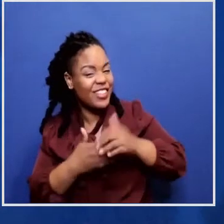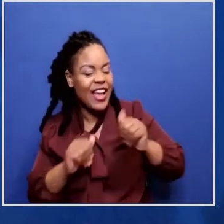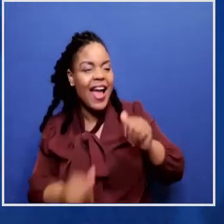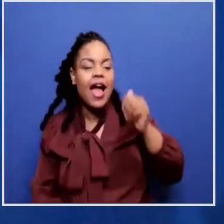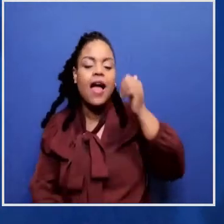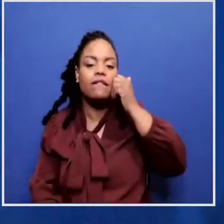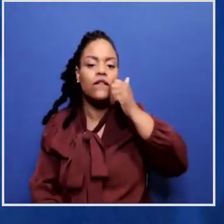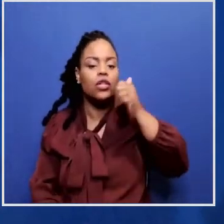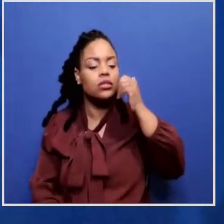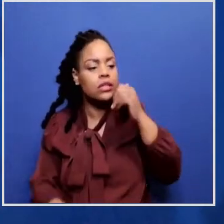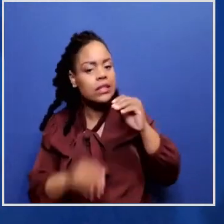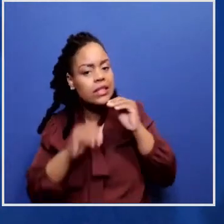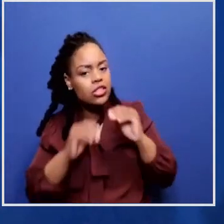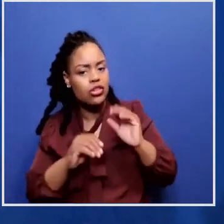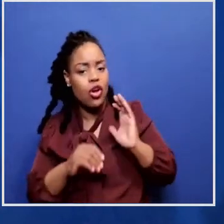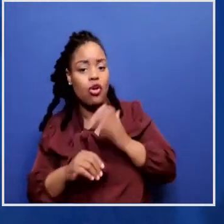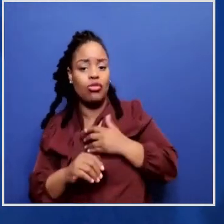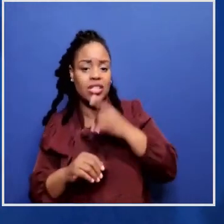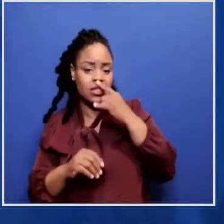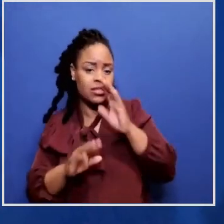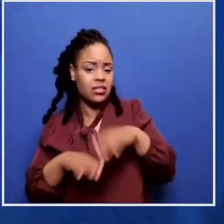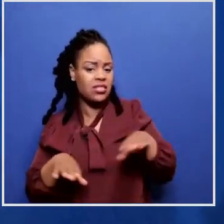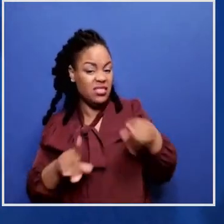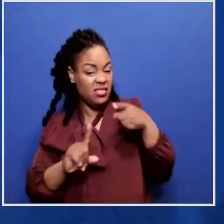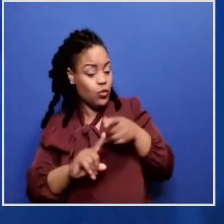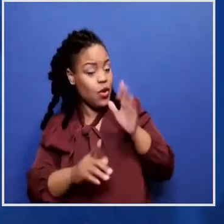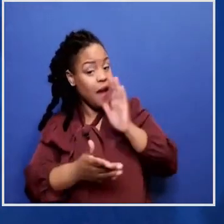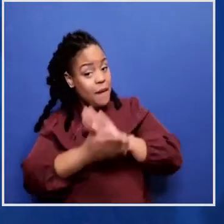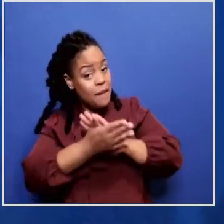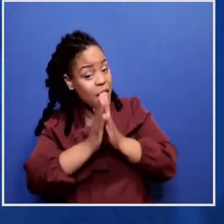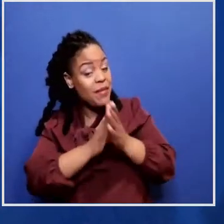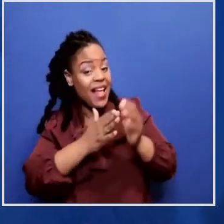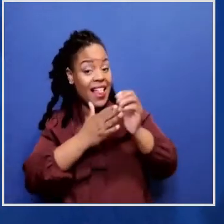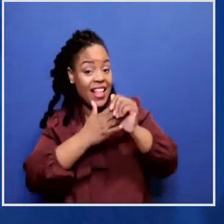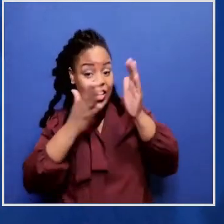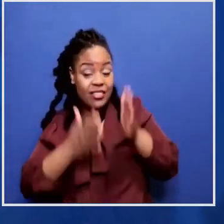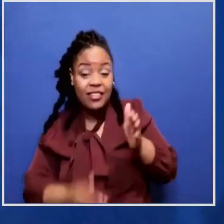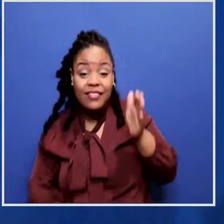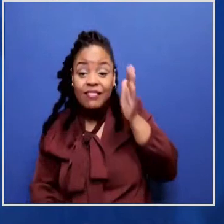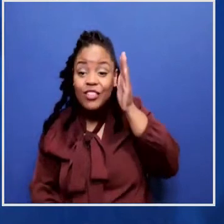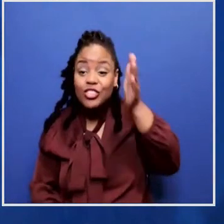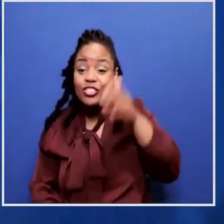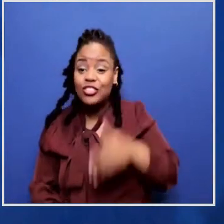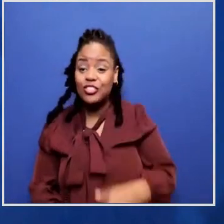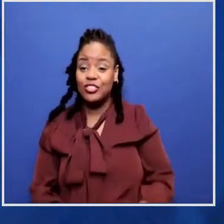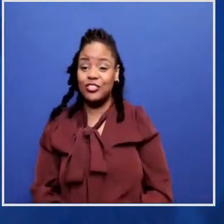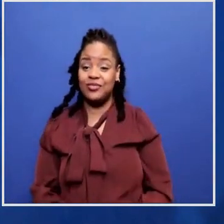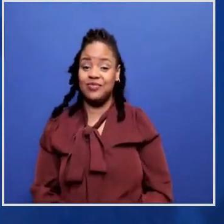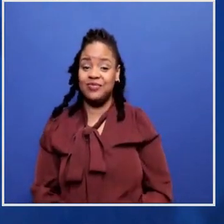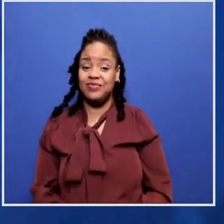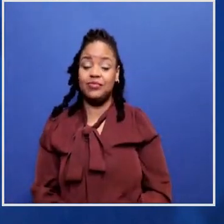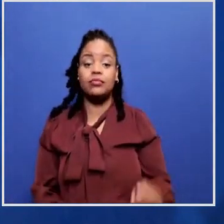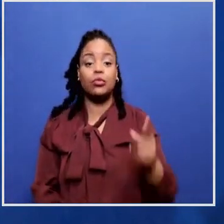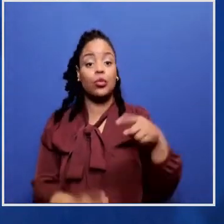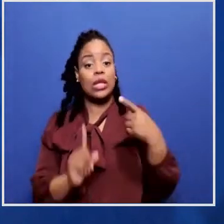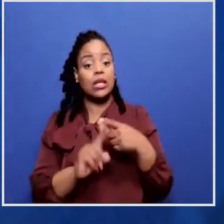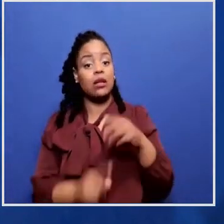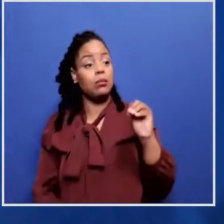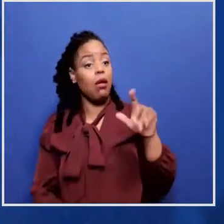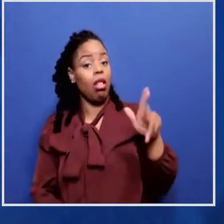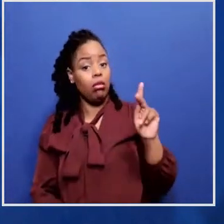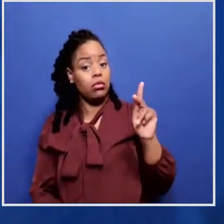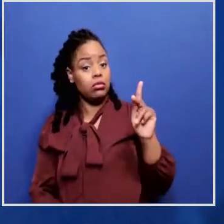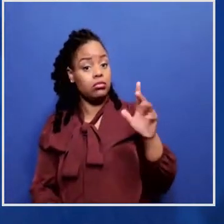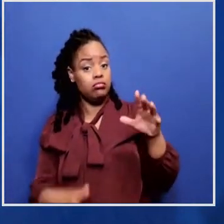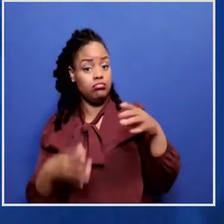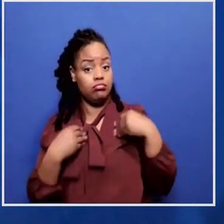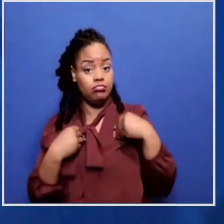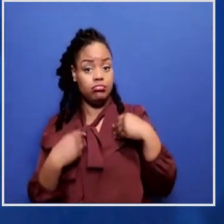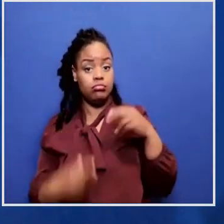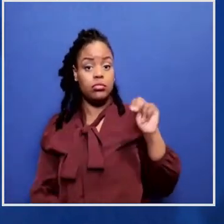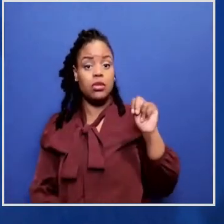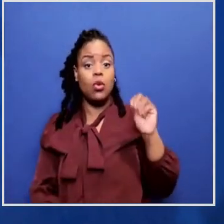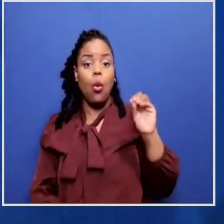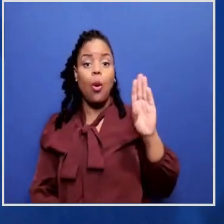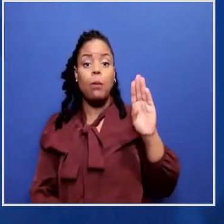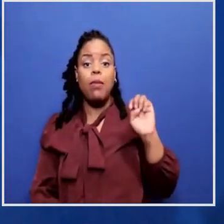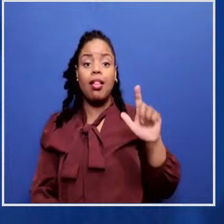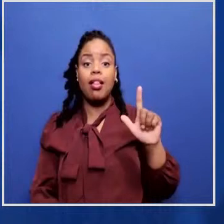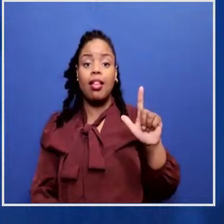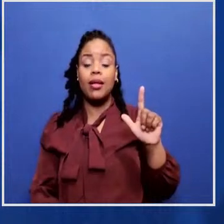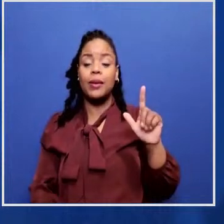YES, MY WIFE AND I TRY TO